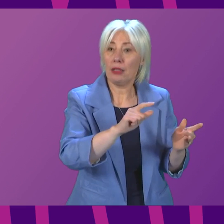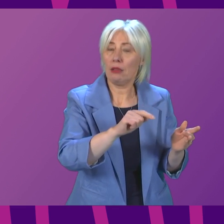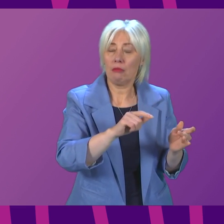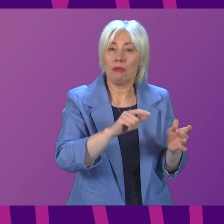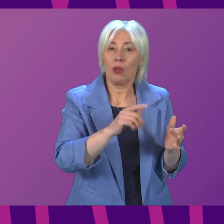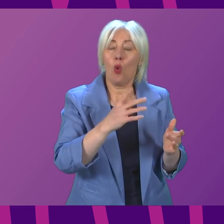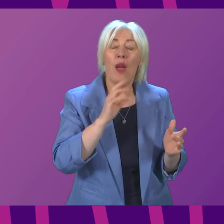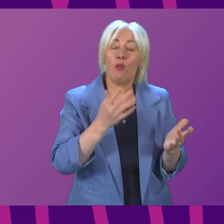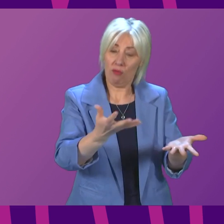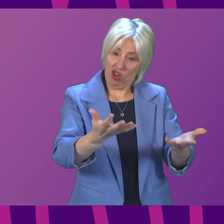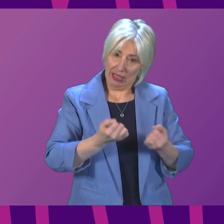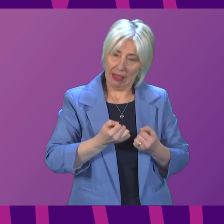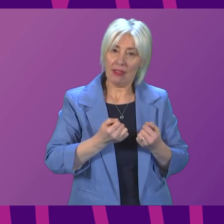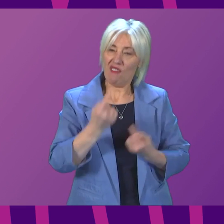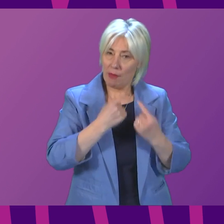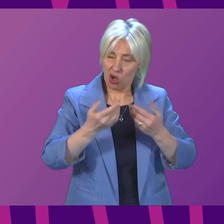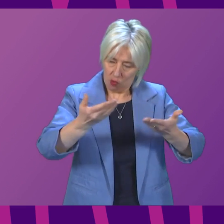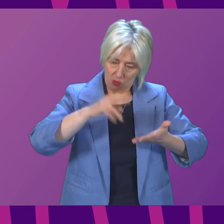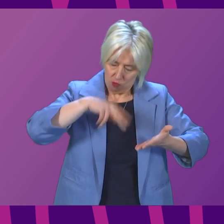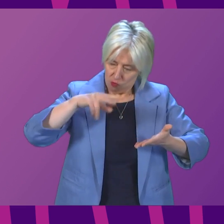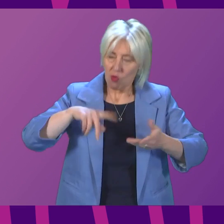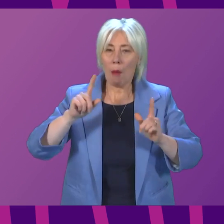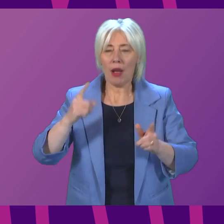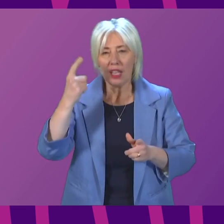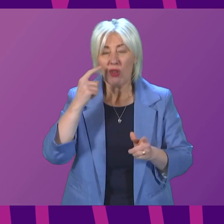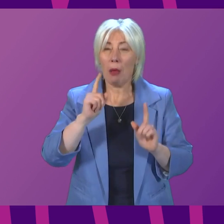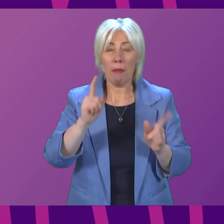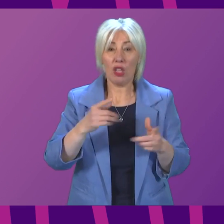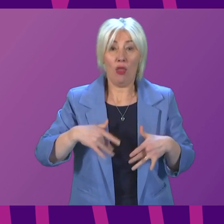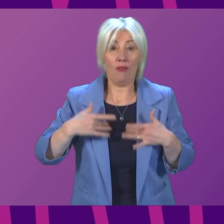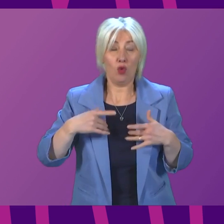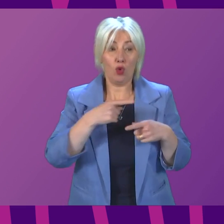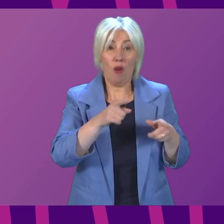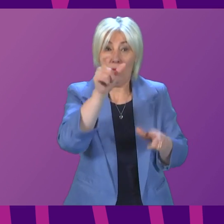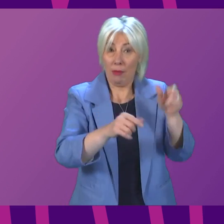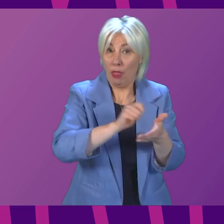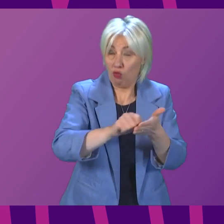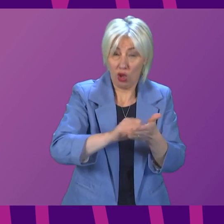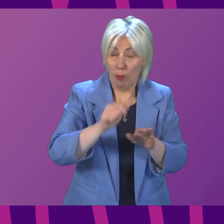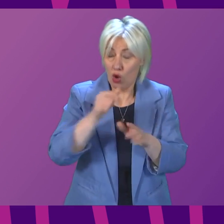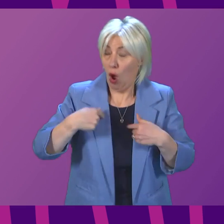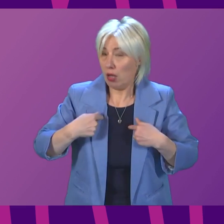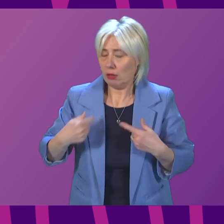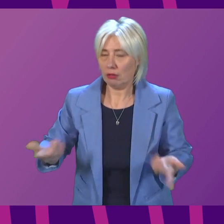Once we have it, we will study it with interest but, by definition, it represents the views of the authors and not those of ministers.